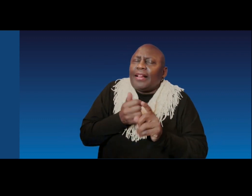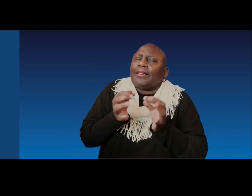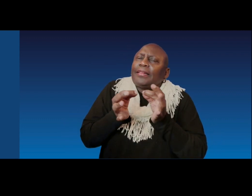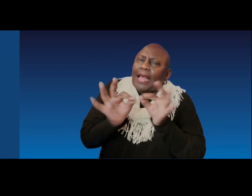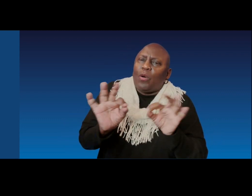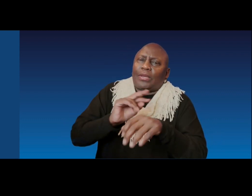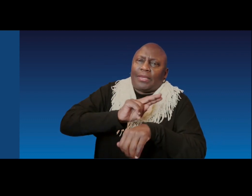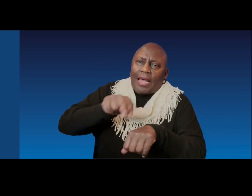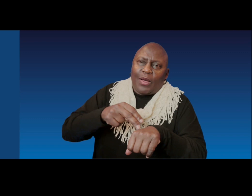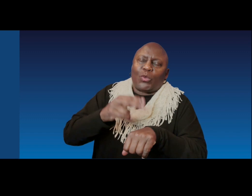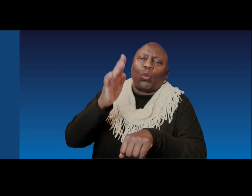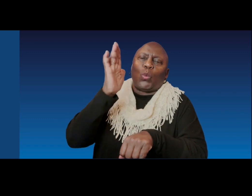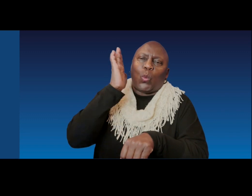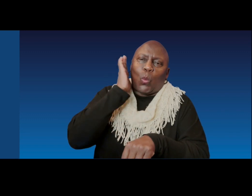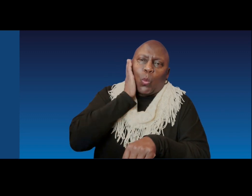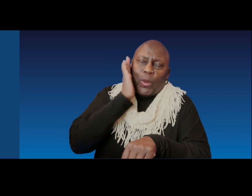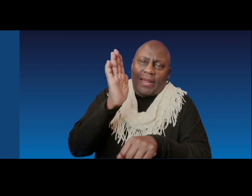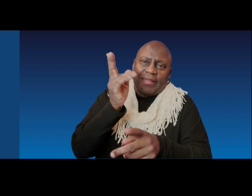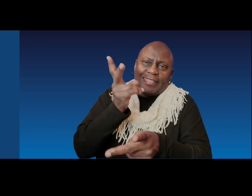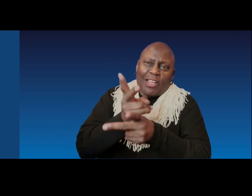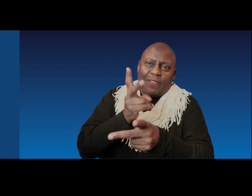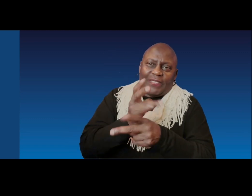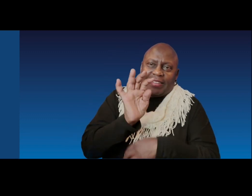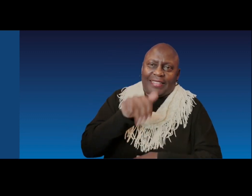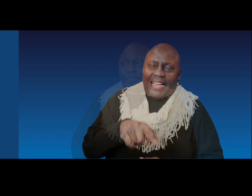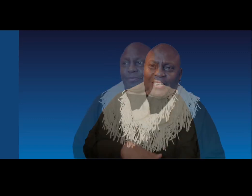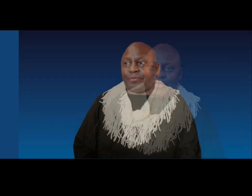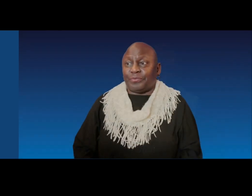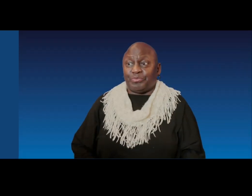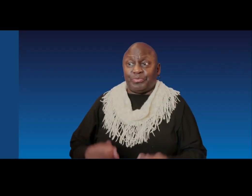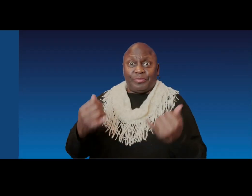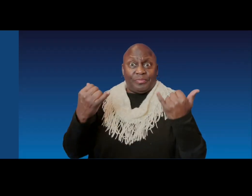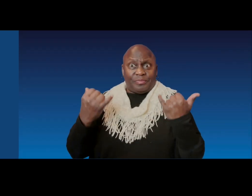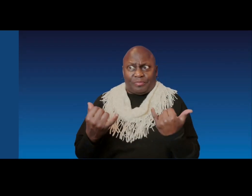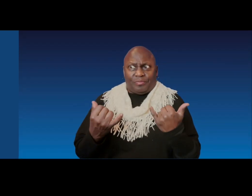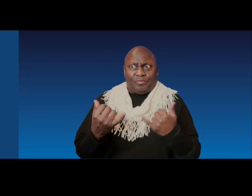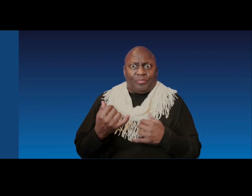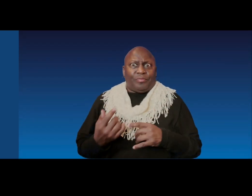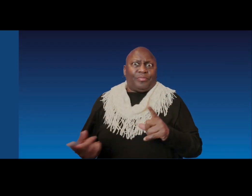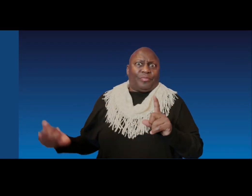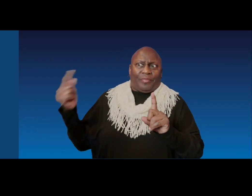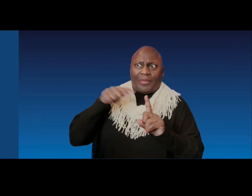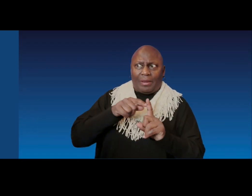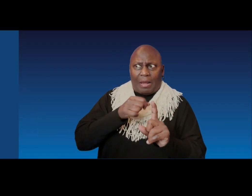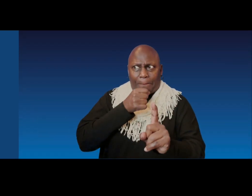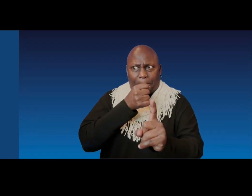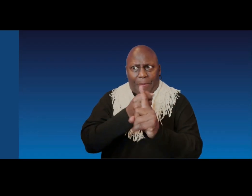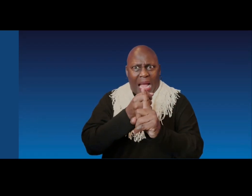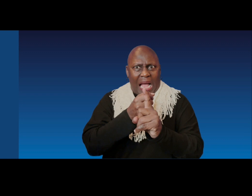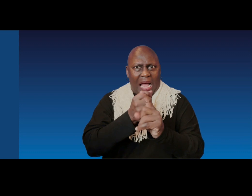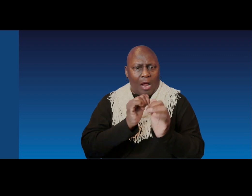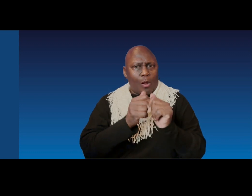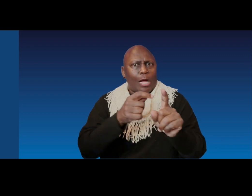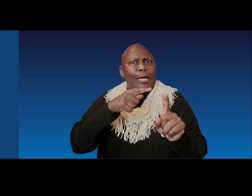and the language will naturally adapt. Now, going back to the impact of 85%